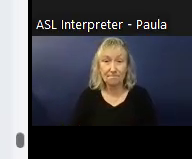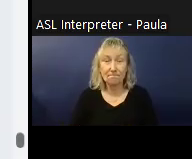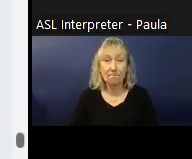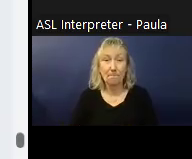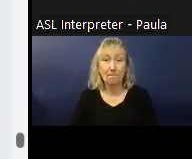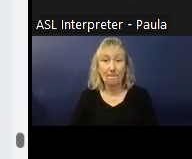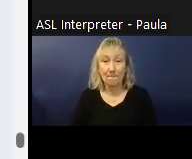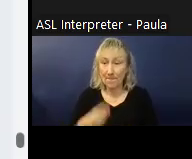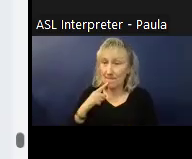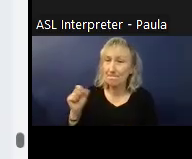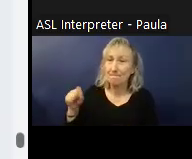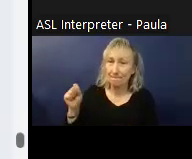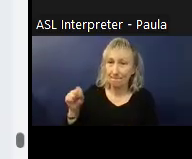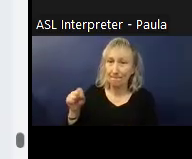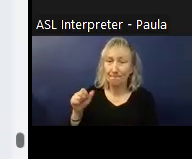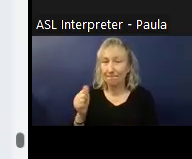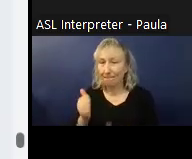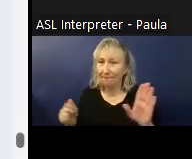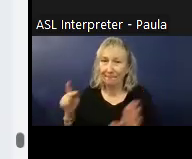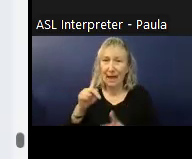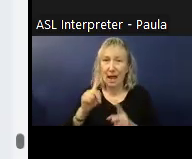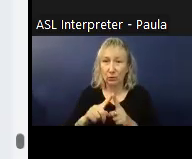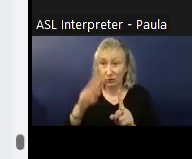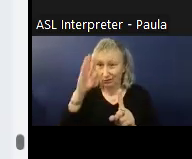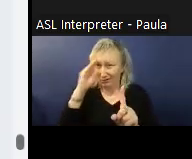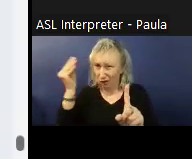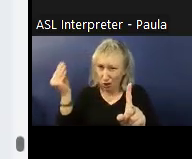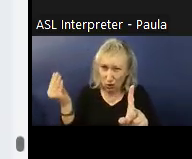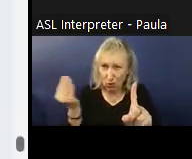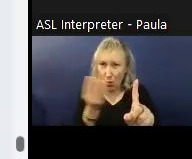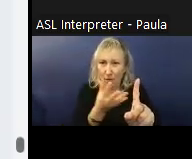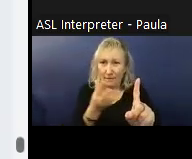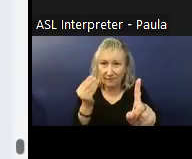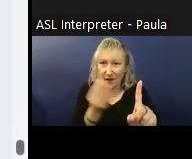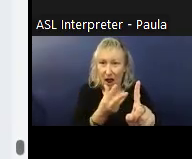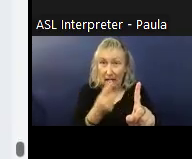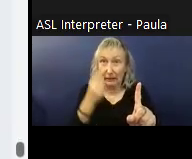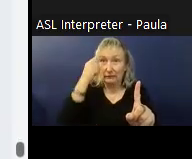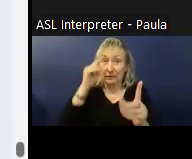again as I am thinking more and more about that since that's new is has around